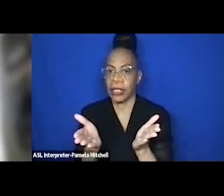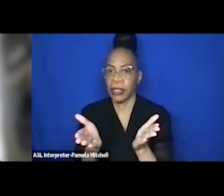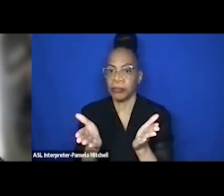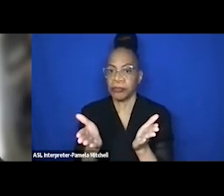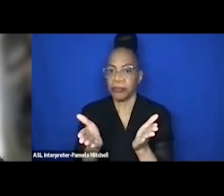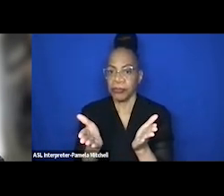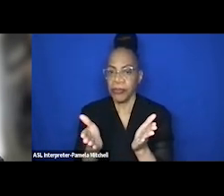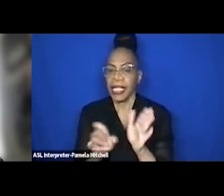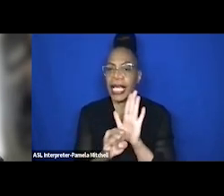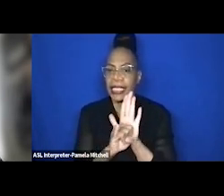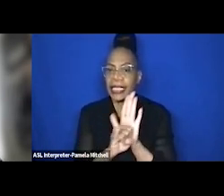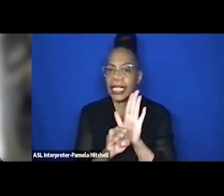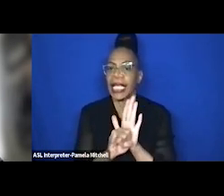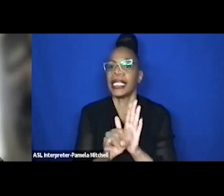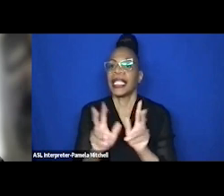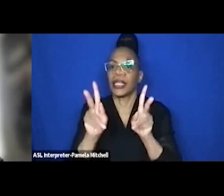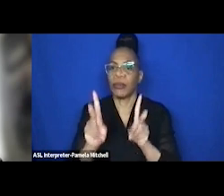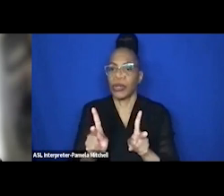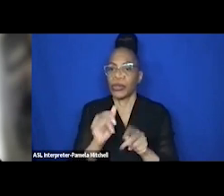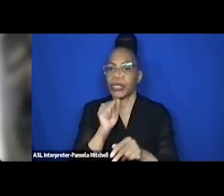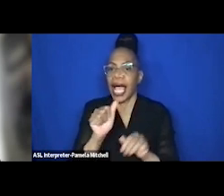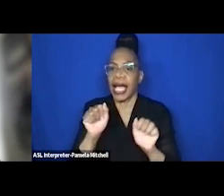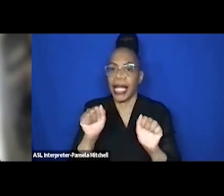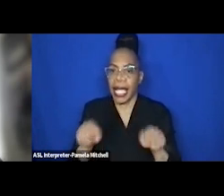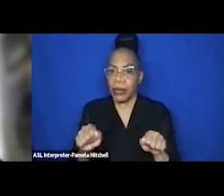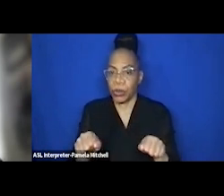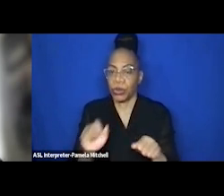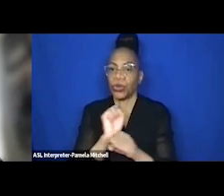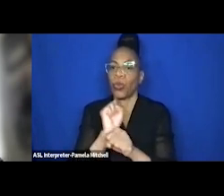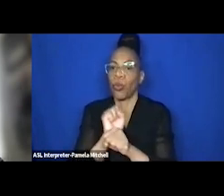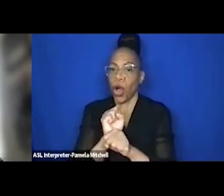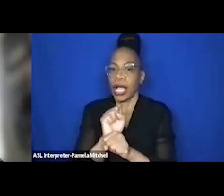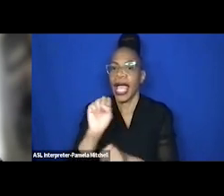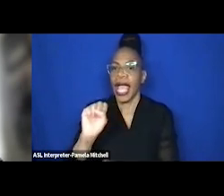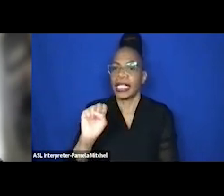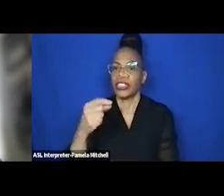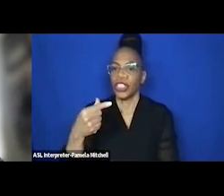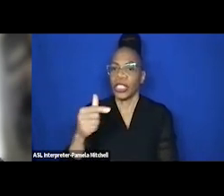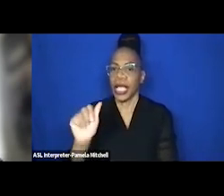that the individual was unable to work at SGA level. They were also very helpful